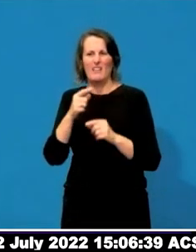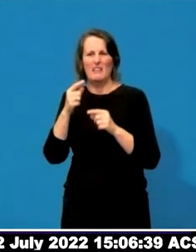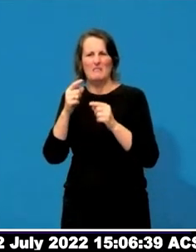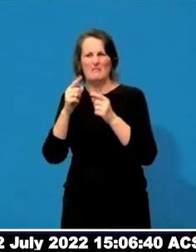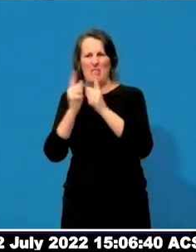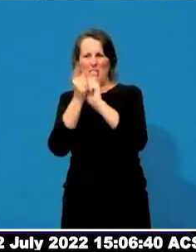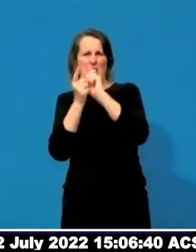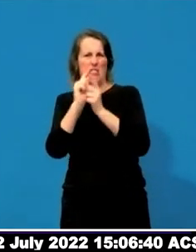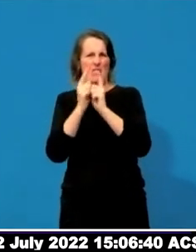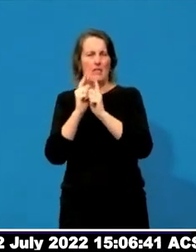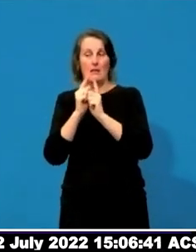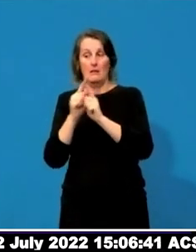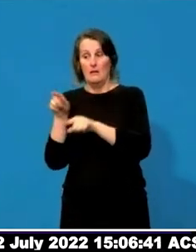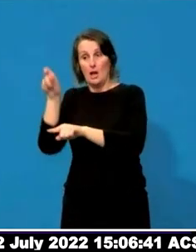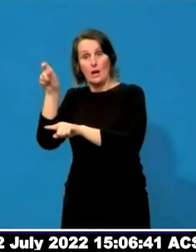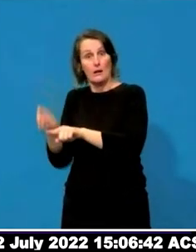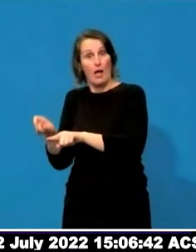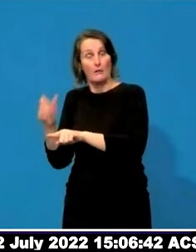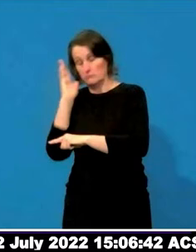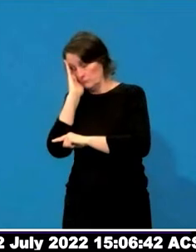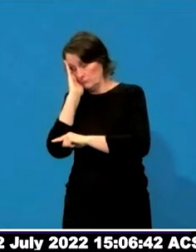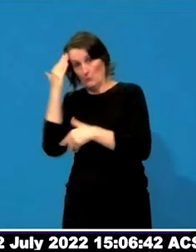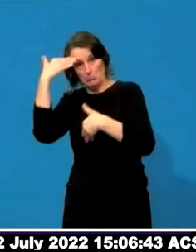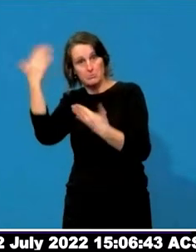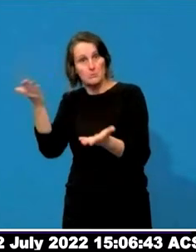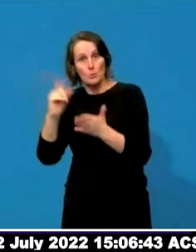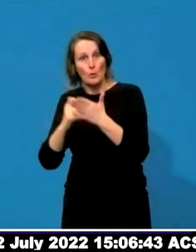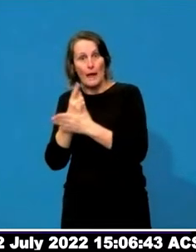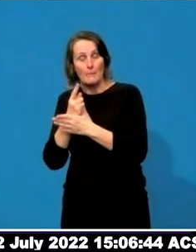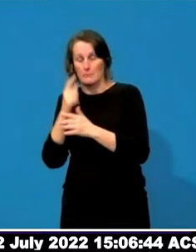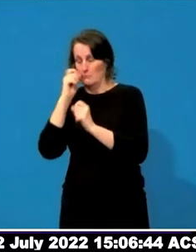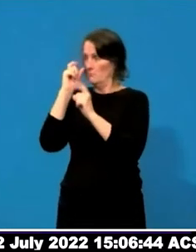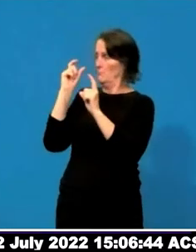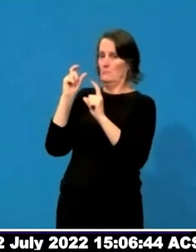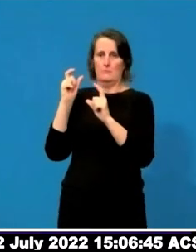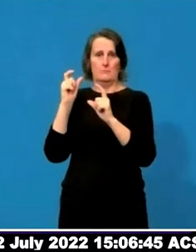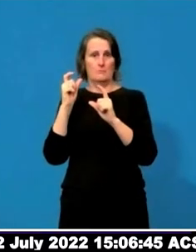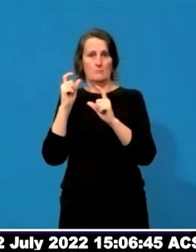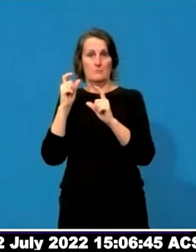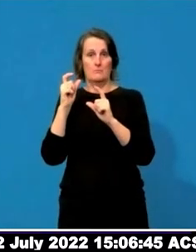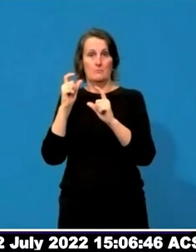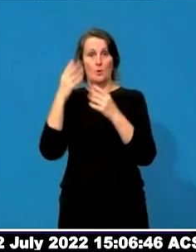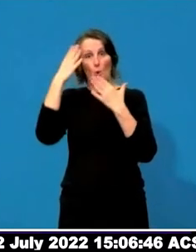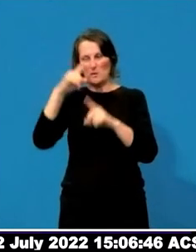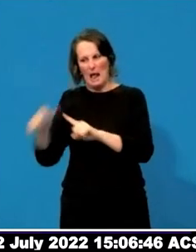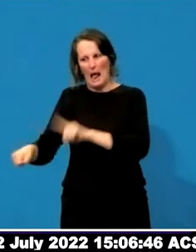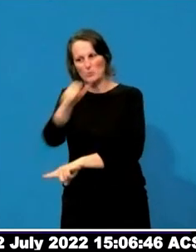The client who had no idea what was going on woke up and was kicked out of the motel because the family member